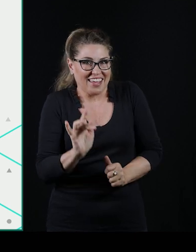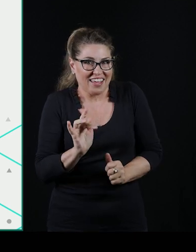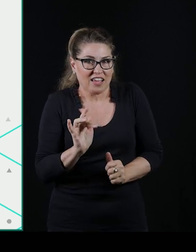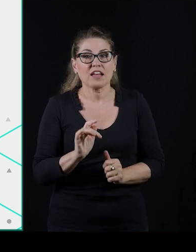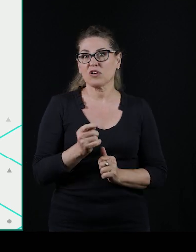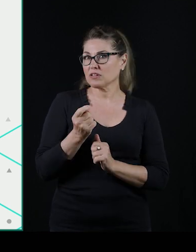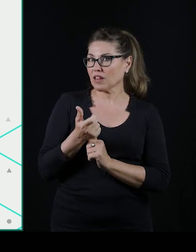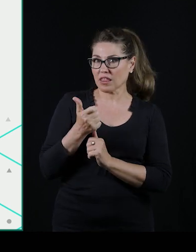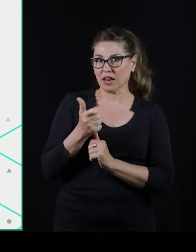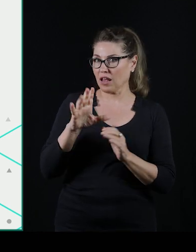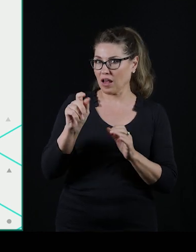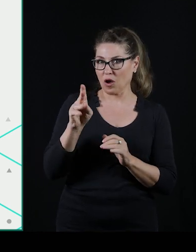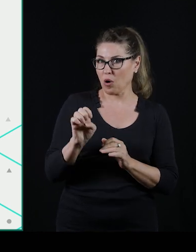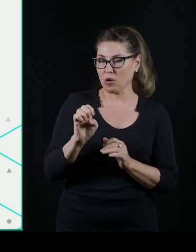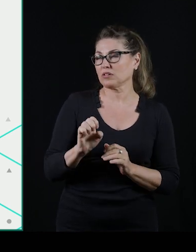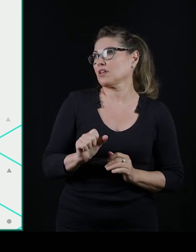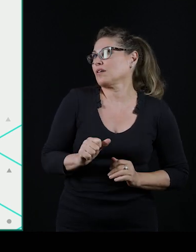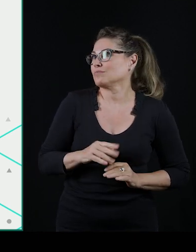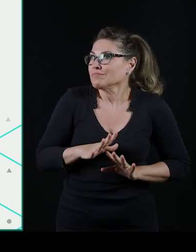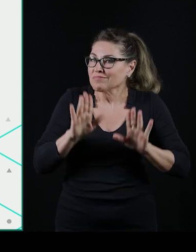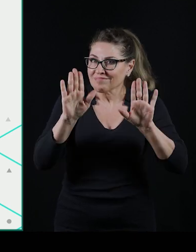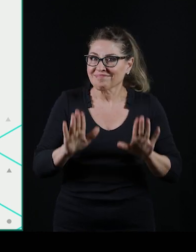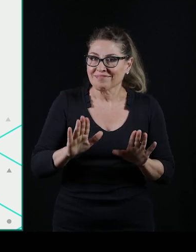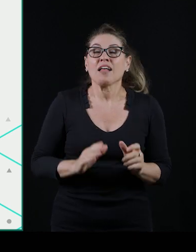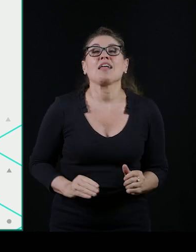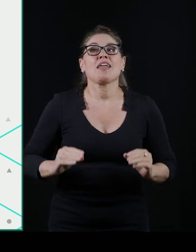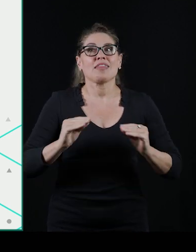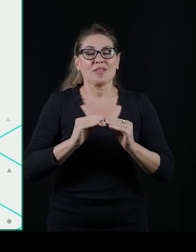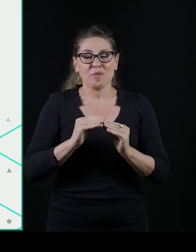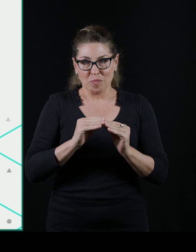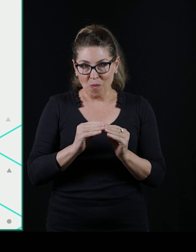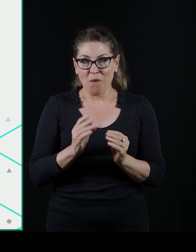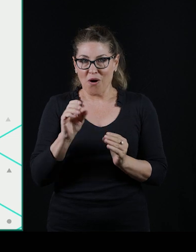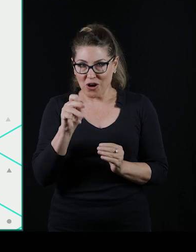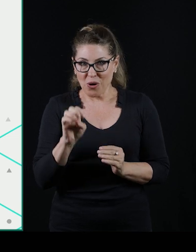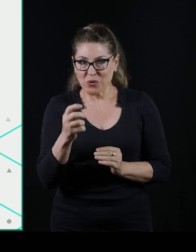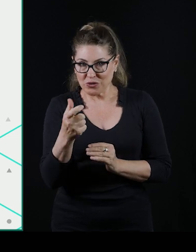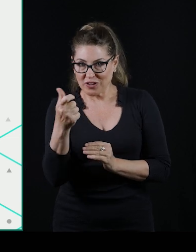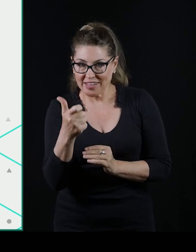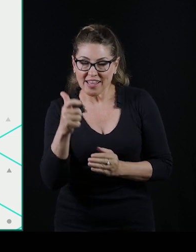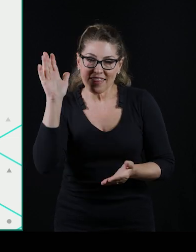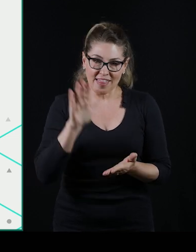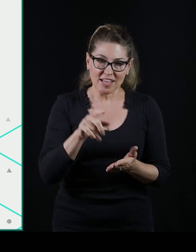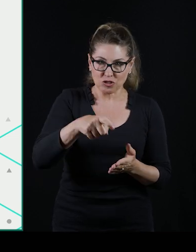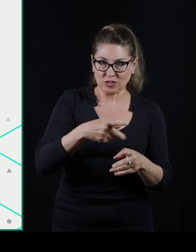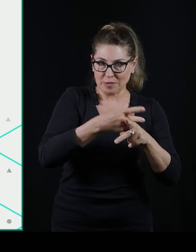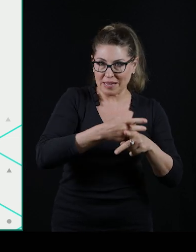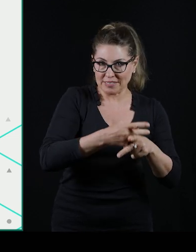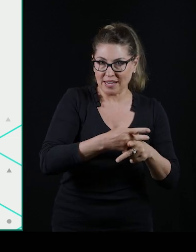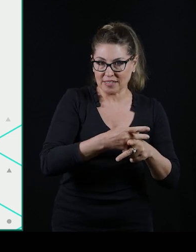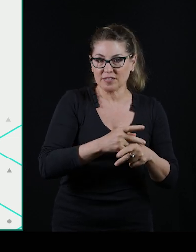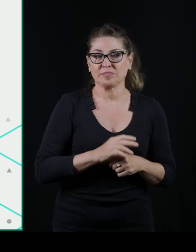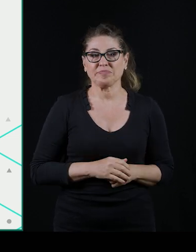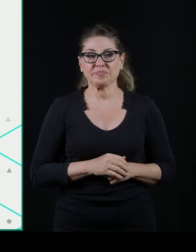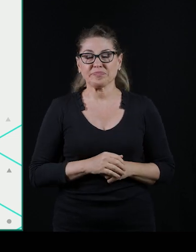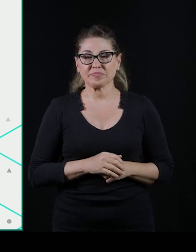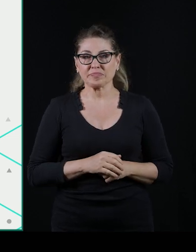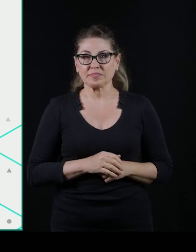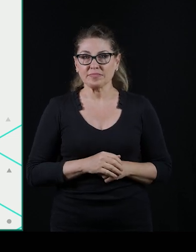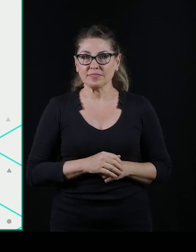The leading code is a magical feeling. The more code you delete, the less code you have to maintain and infrastructure code is some of the best to delete.